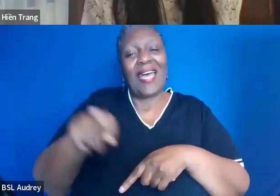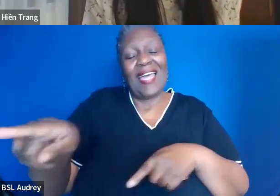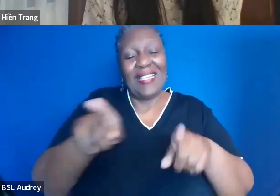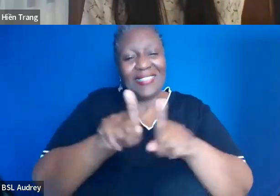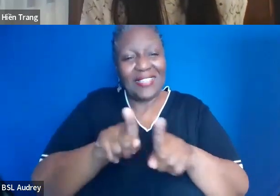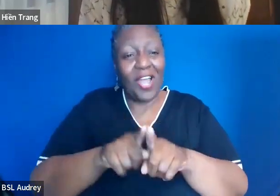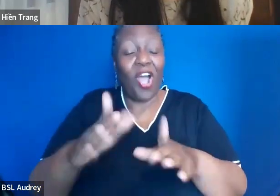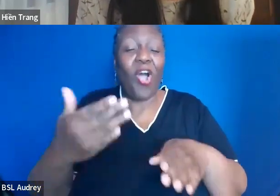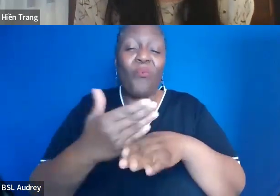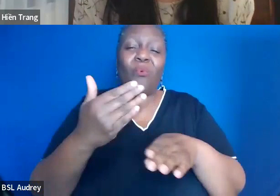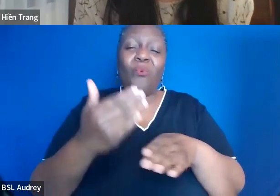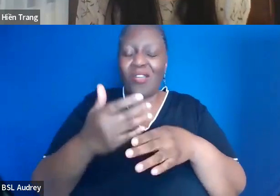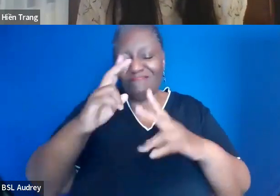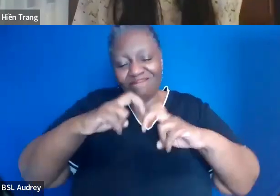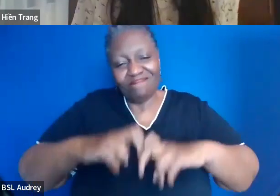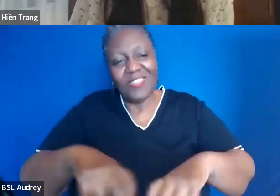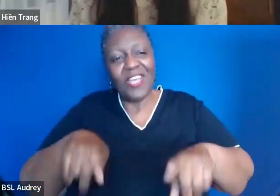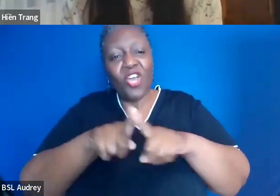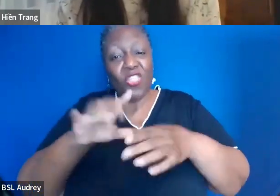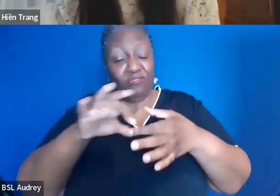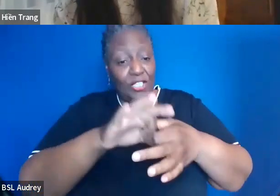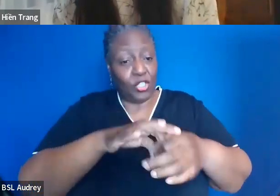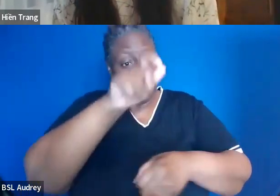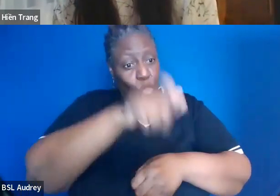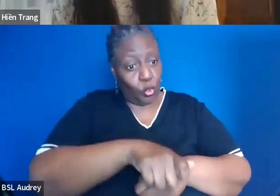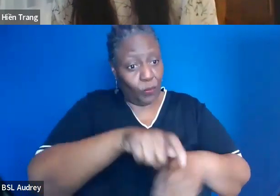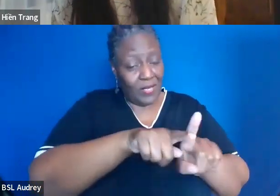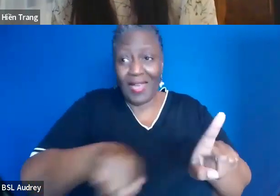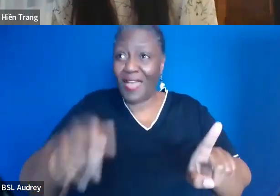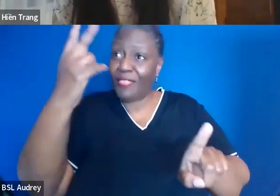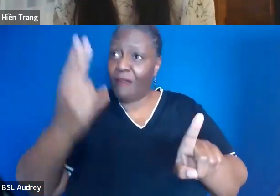her works explore the relationship between humans and the arts in a world where beauty is